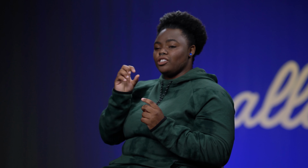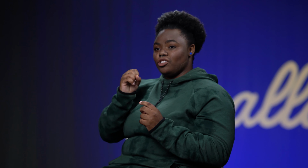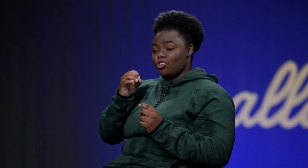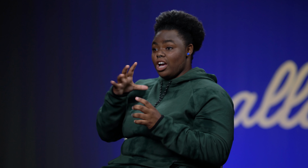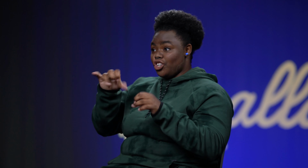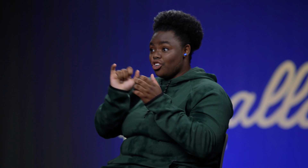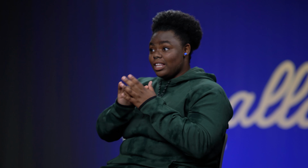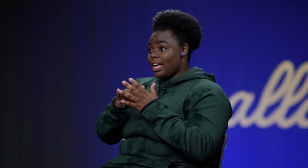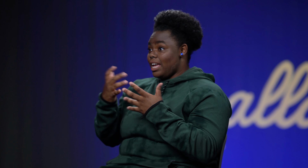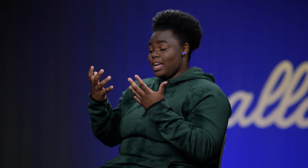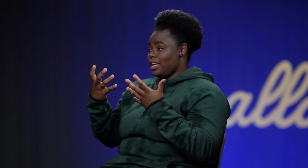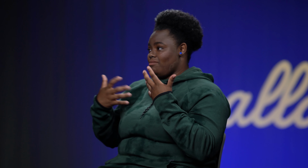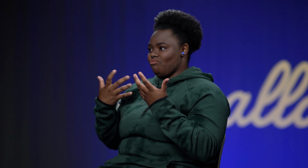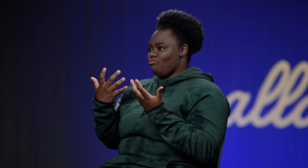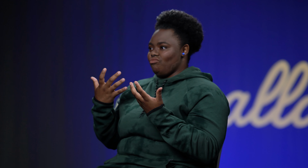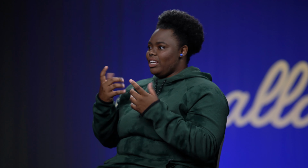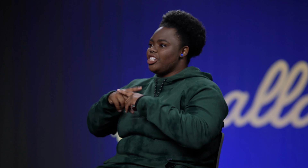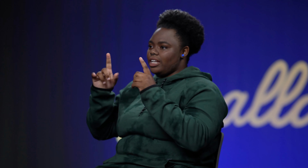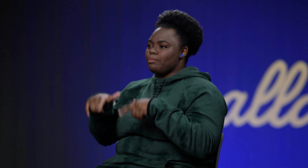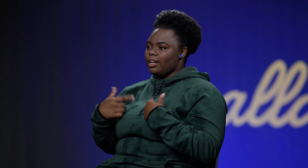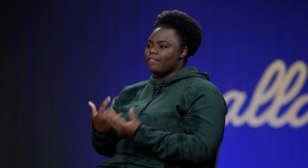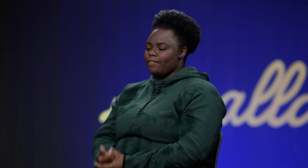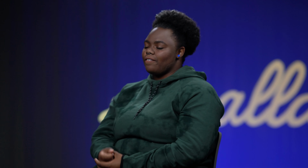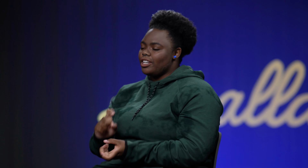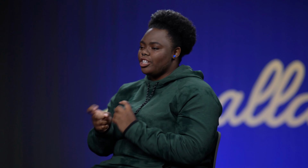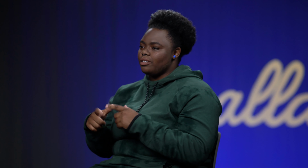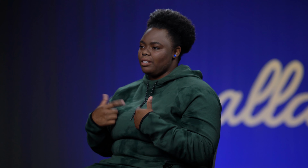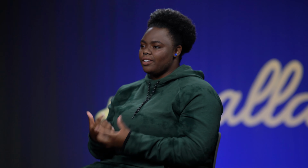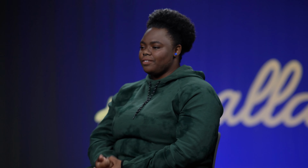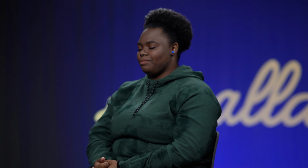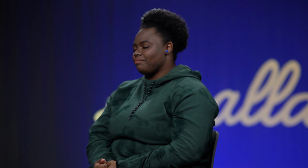I took that in, and it changed my life. It changed my life.